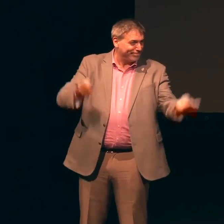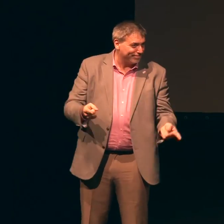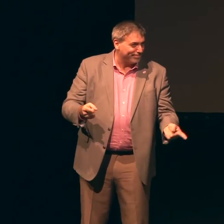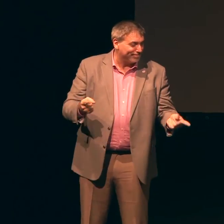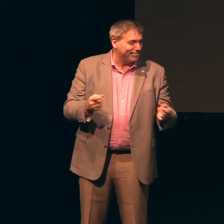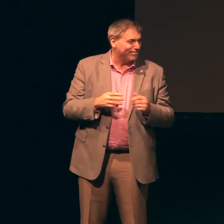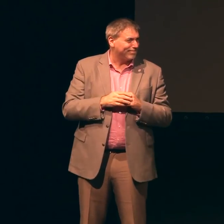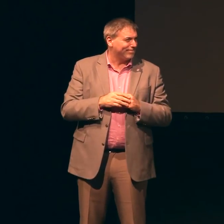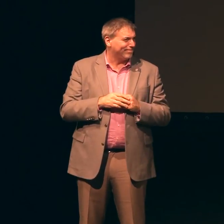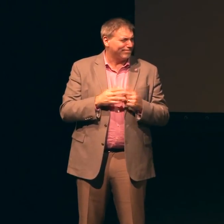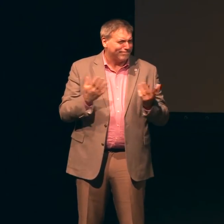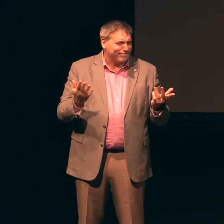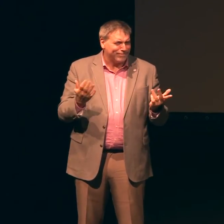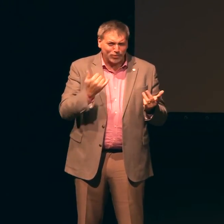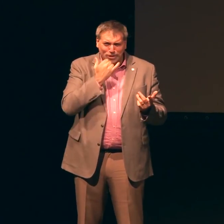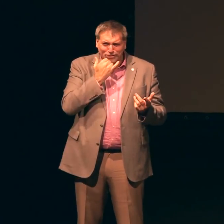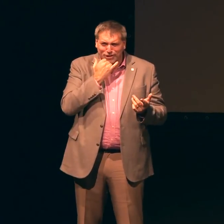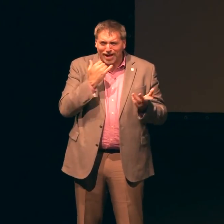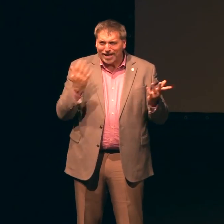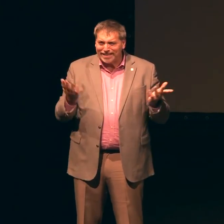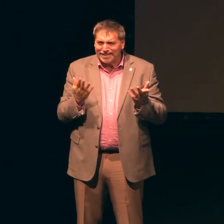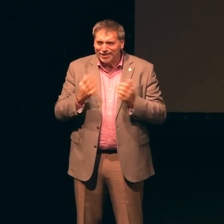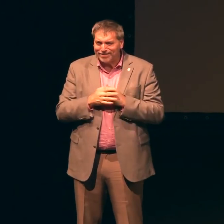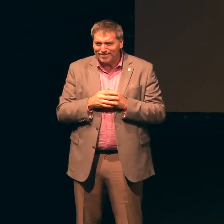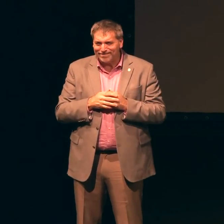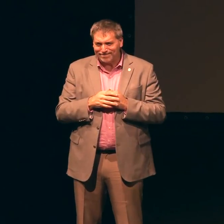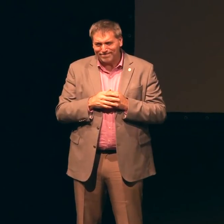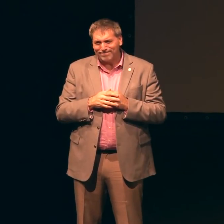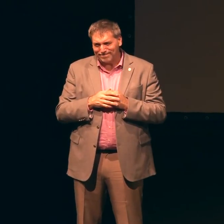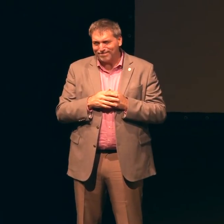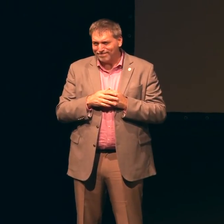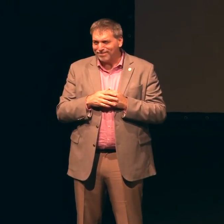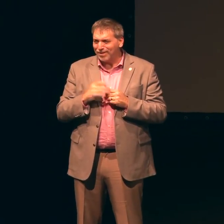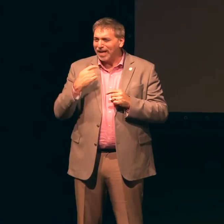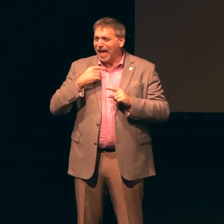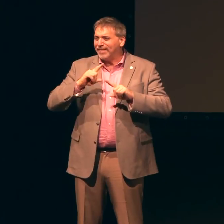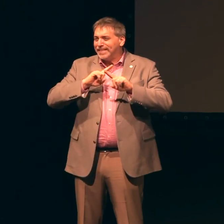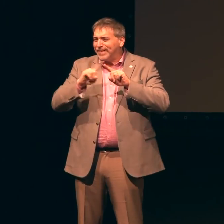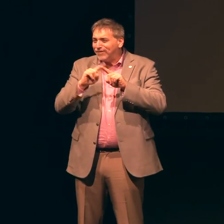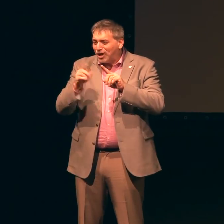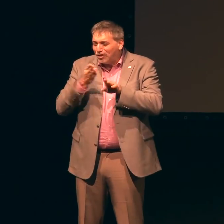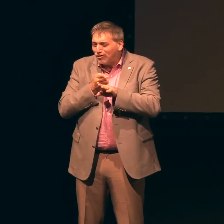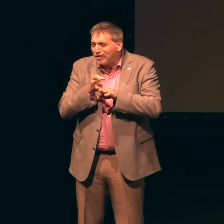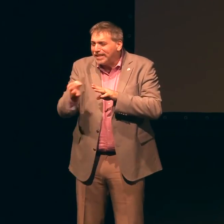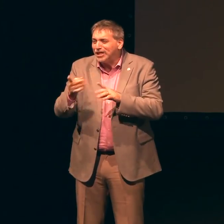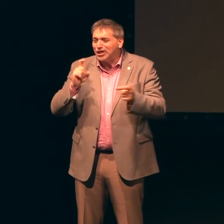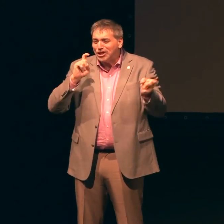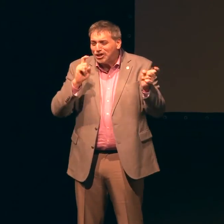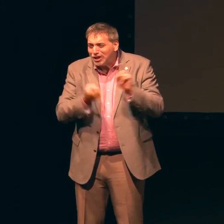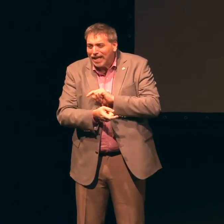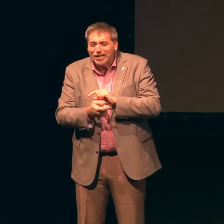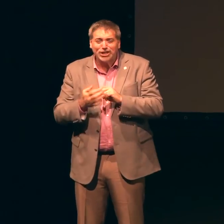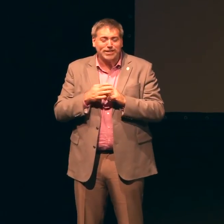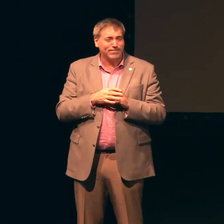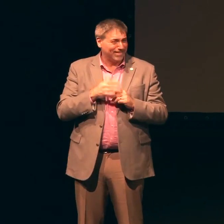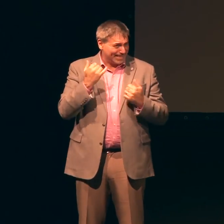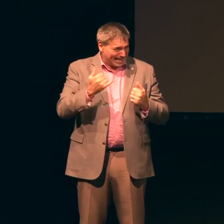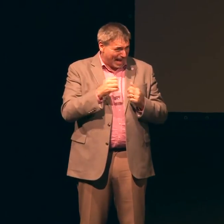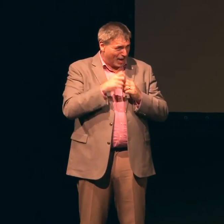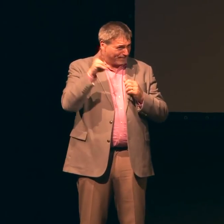It's been that way for a long time now and what's wrong now with having the same unemployment rate year after year. We have to